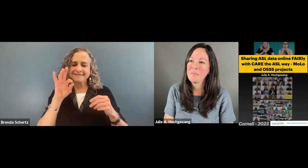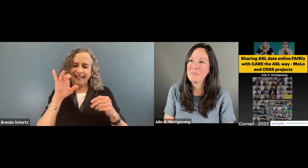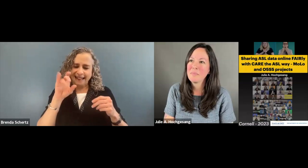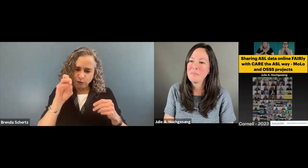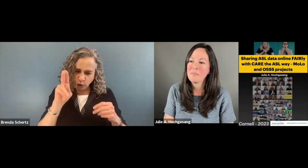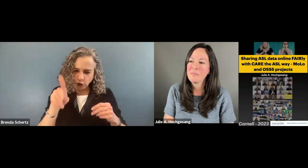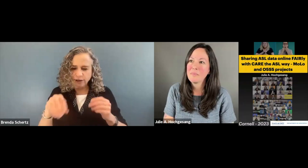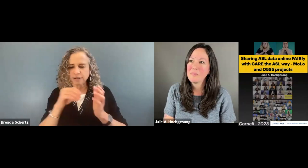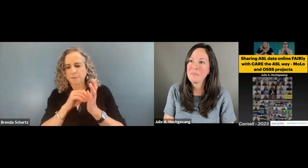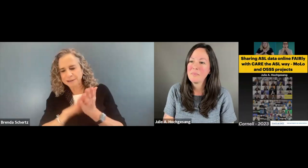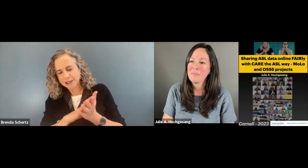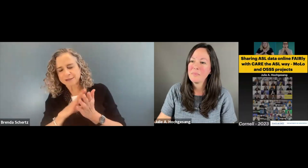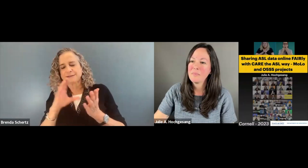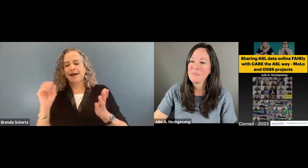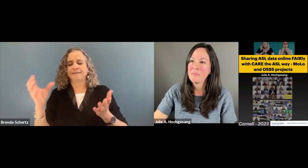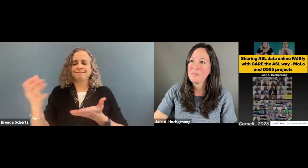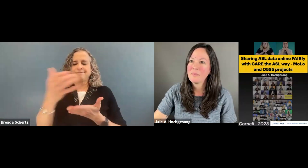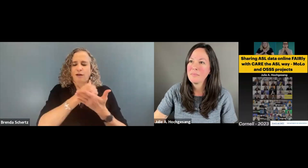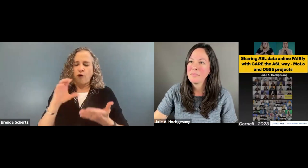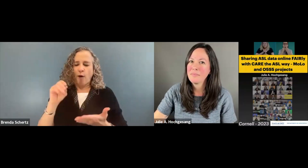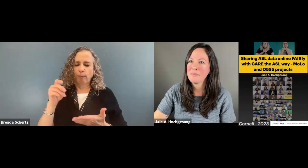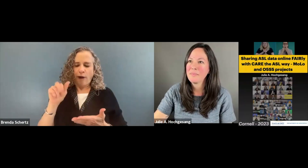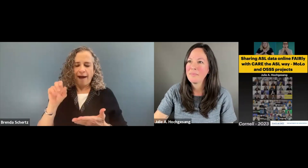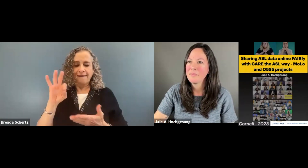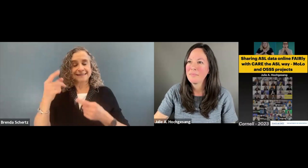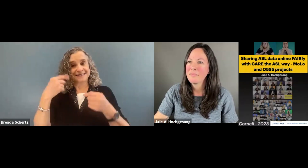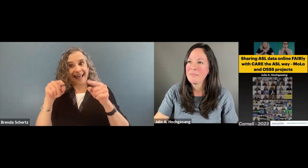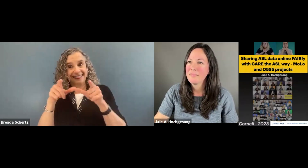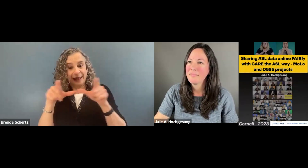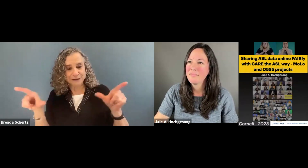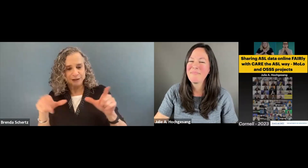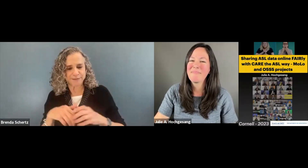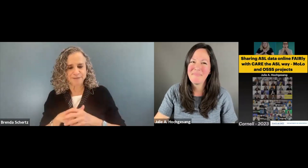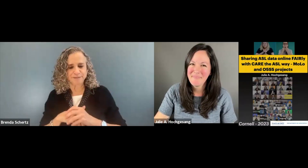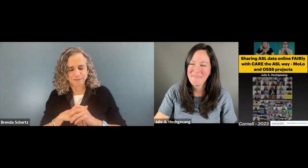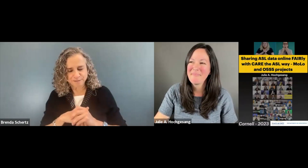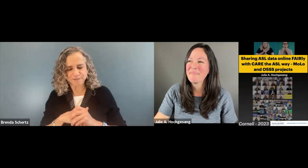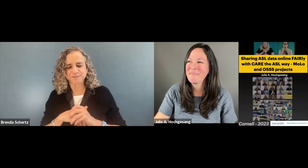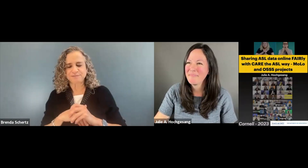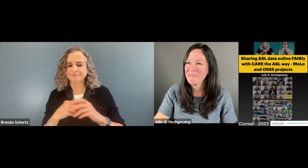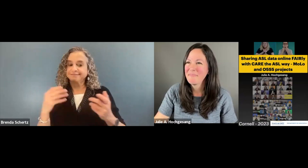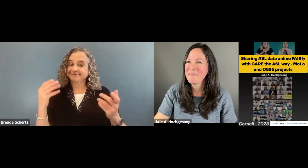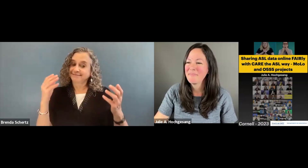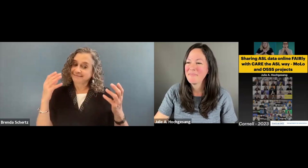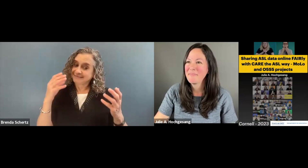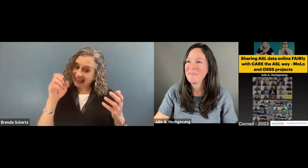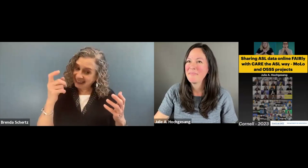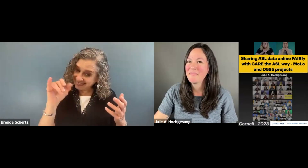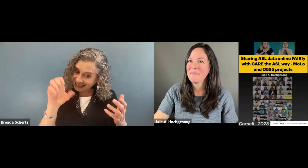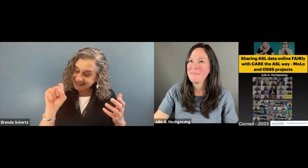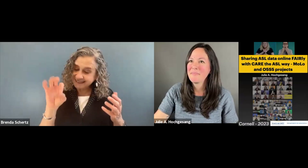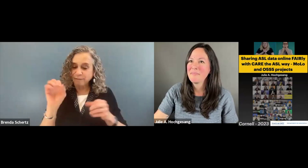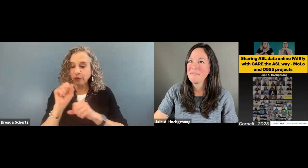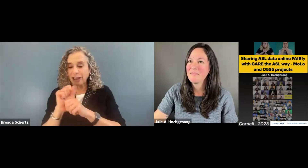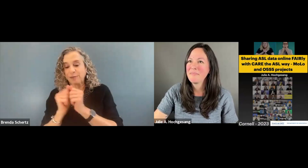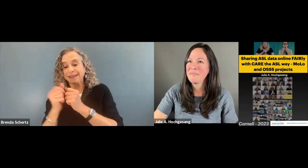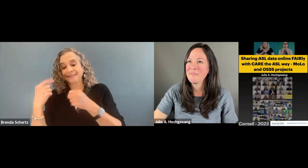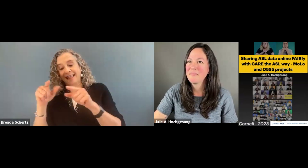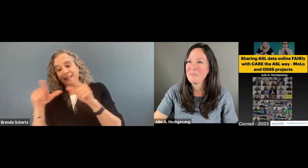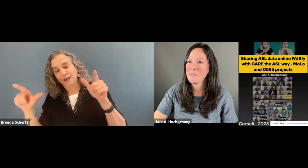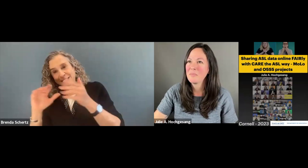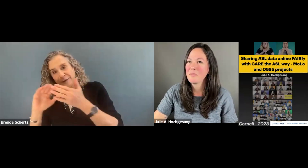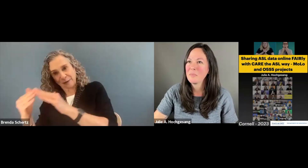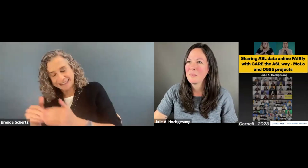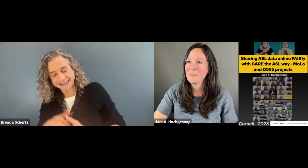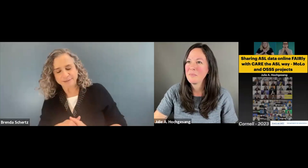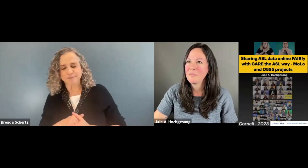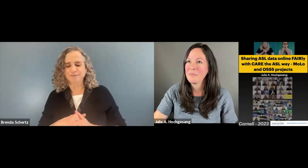She works on fieldwork, documentation, and corpora of sign of sign languages. As well as the ethics of working with sign language communities.